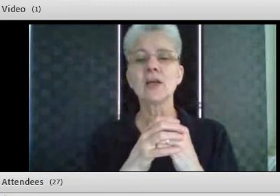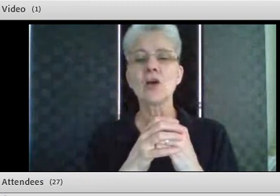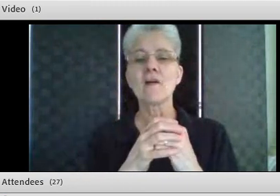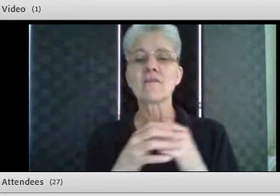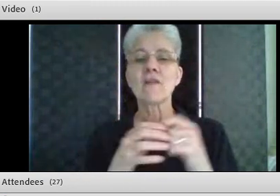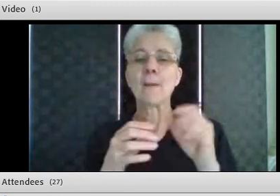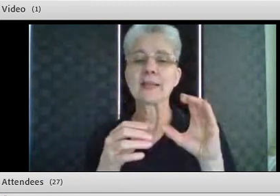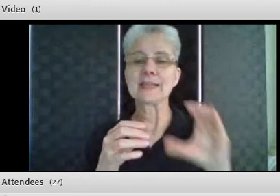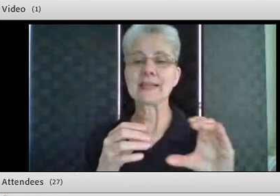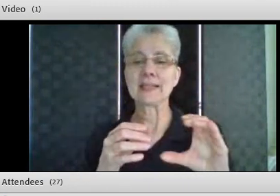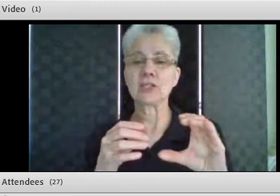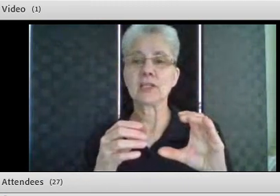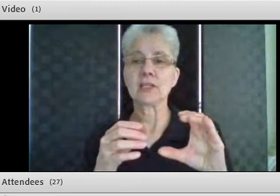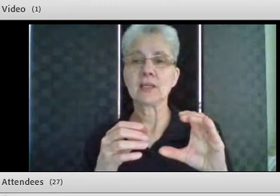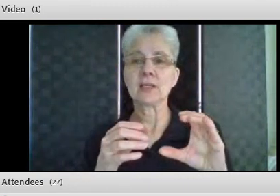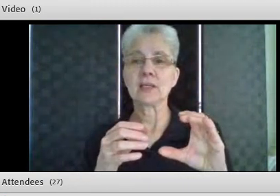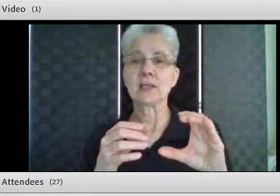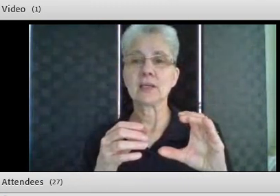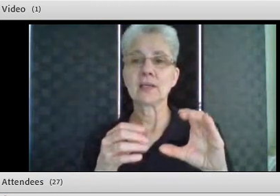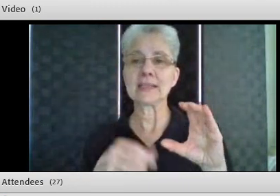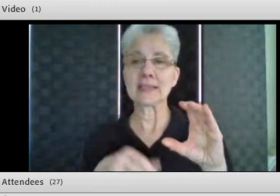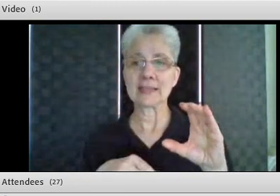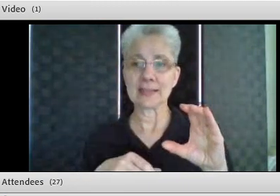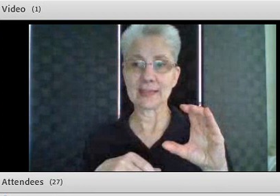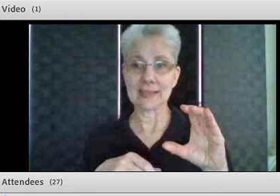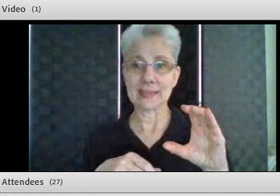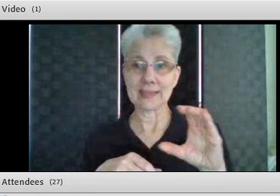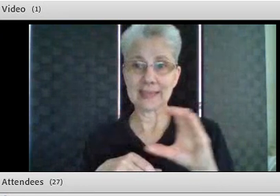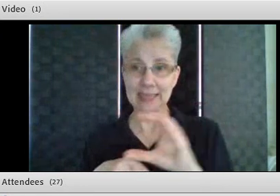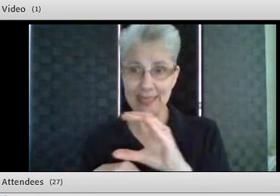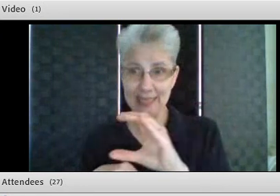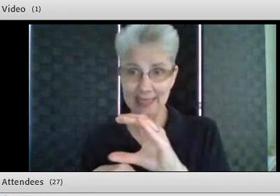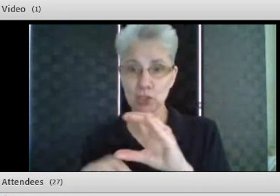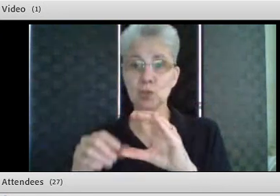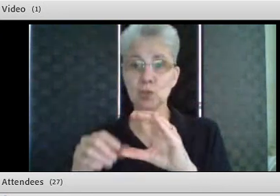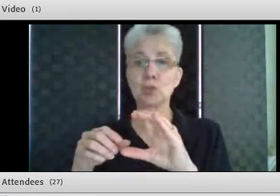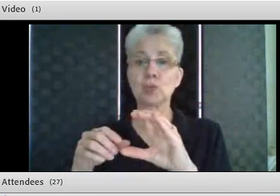Ryan: And for those of you hovering with the question marks with me, don't worry. This will all make sense in a second.